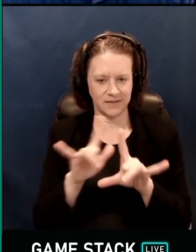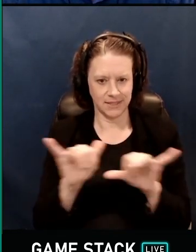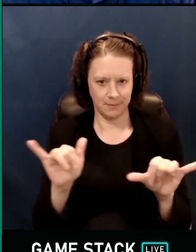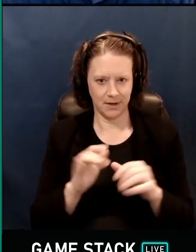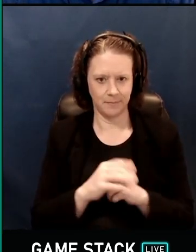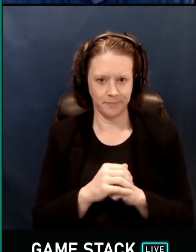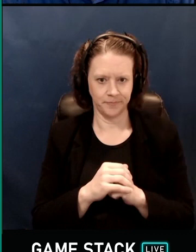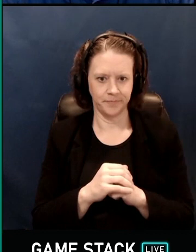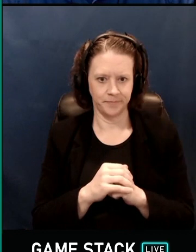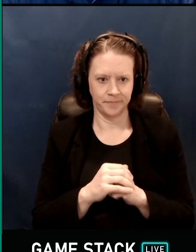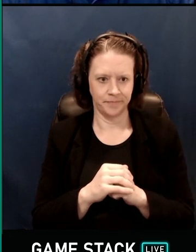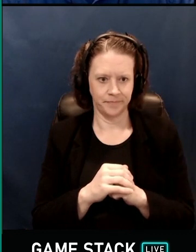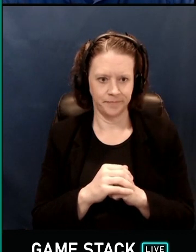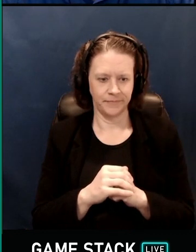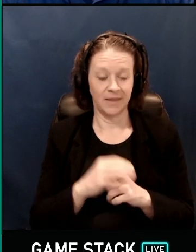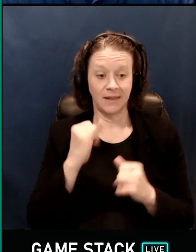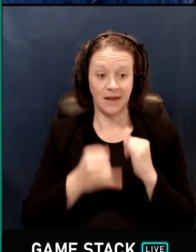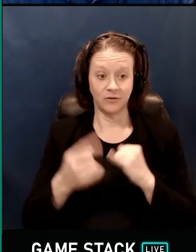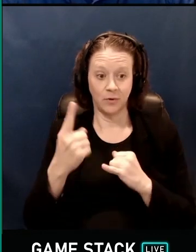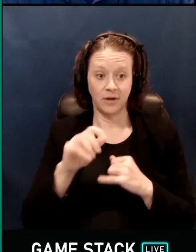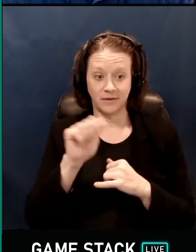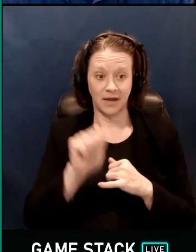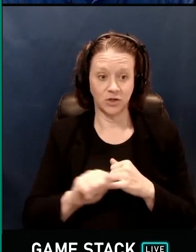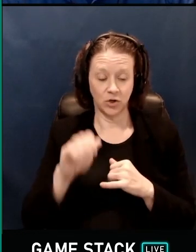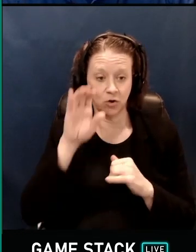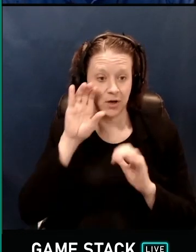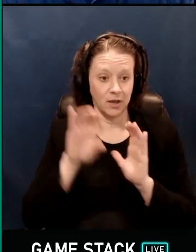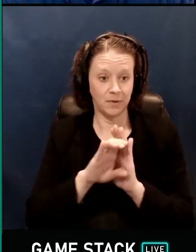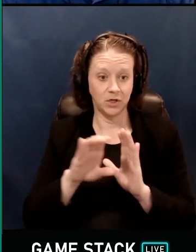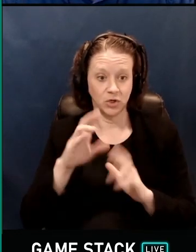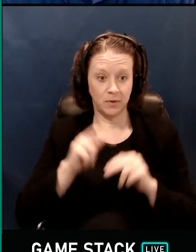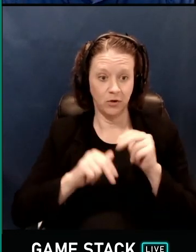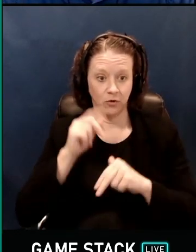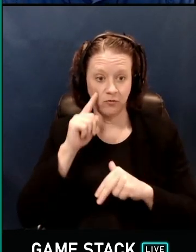The last one is Azure Image builder for the serverless